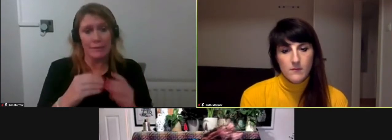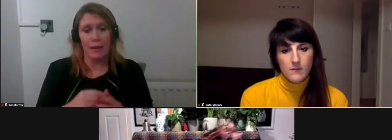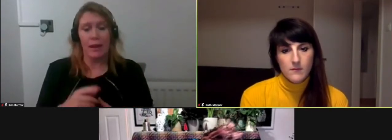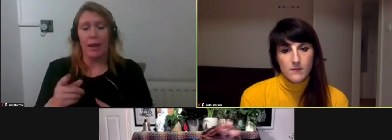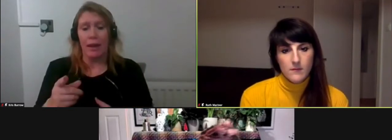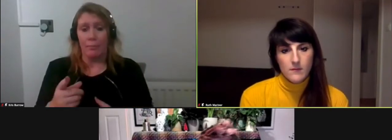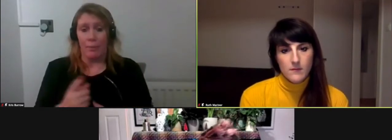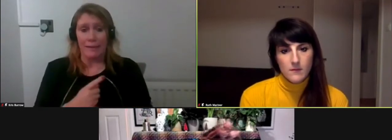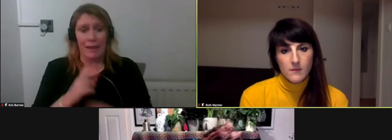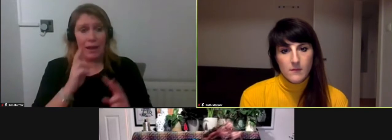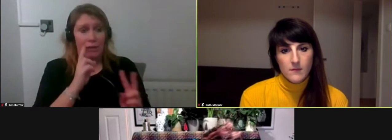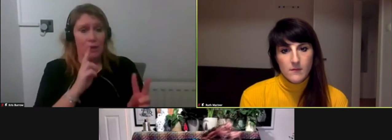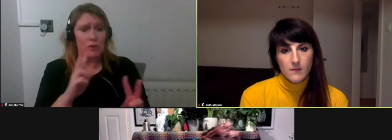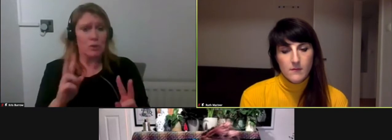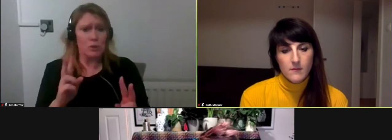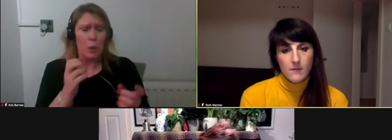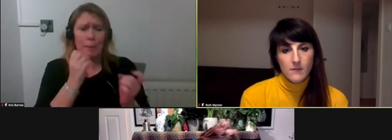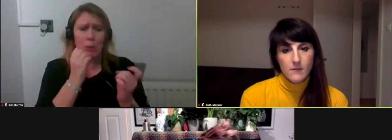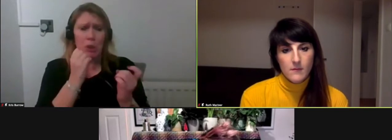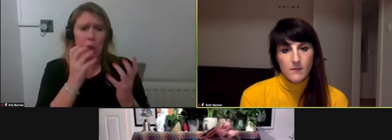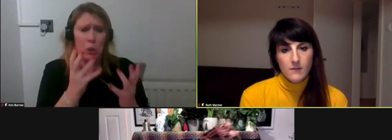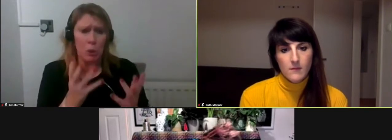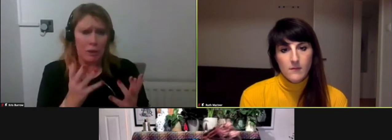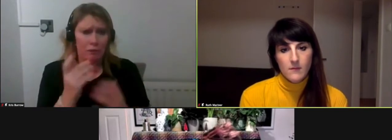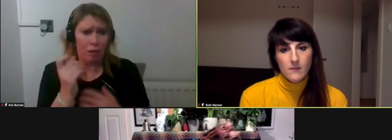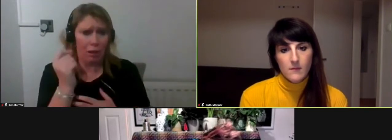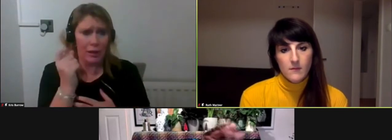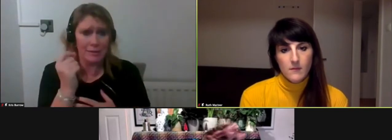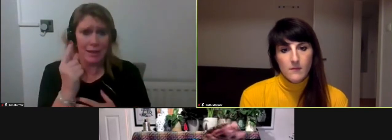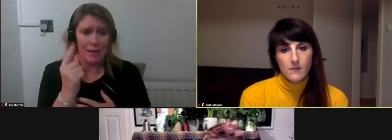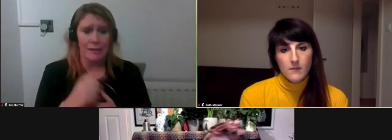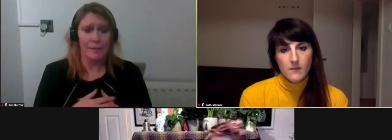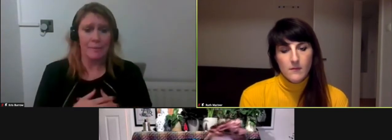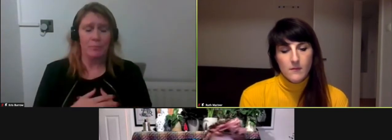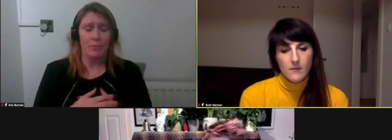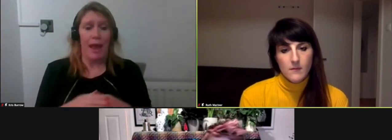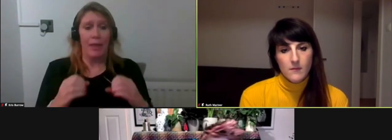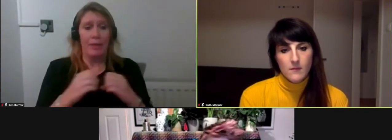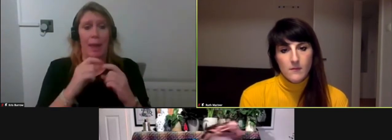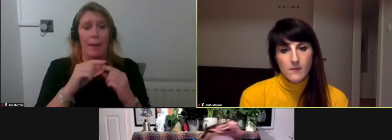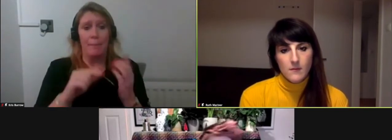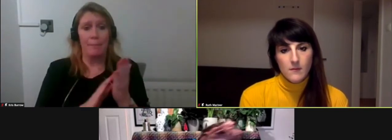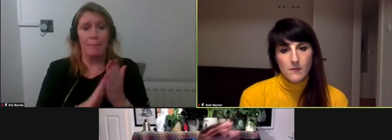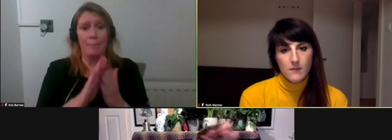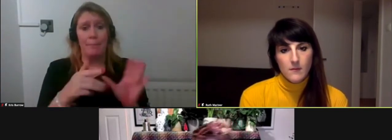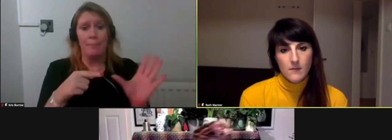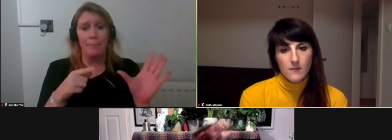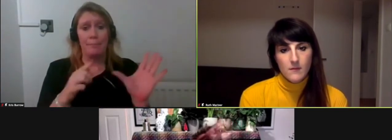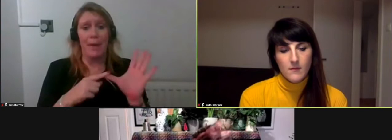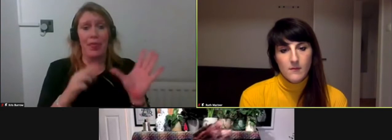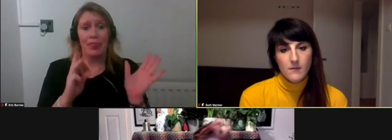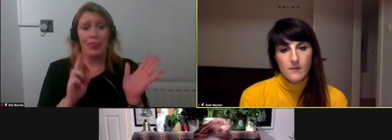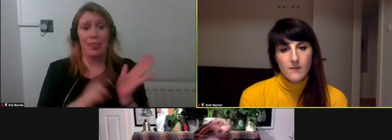a beautiful idea, and also that Bethan was, is the most incredible performer and